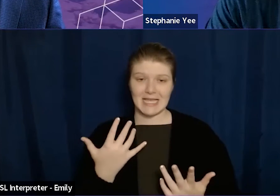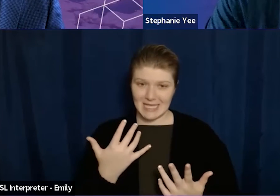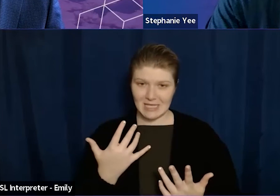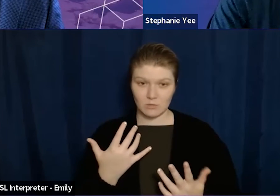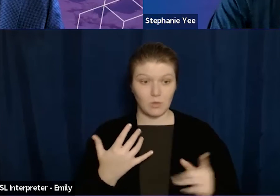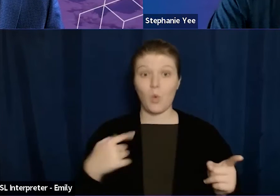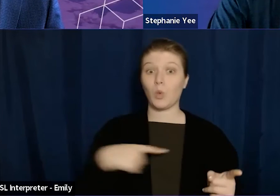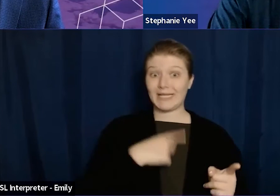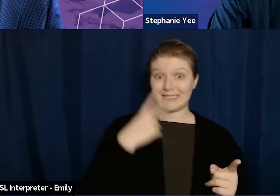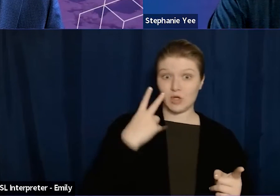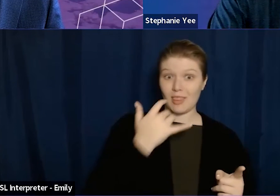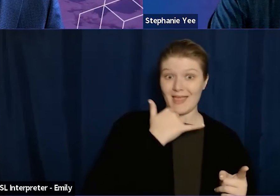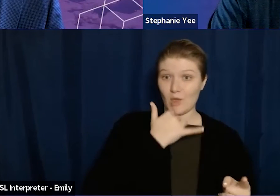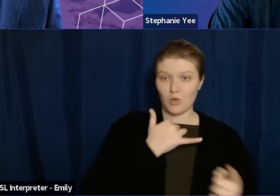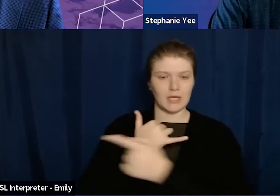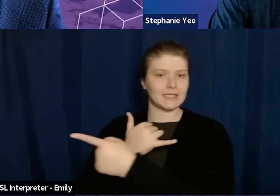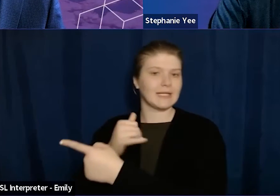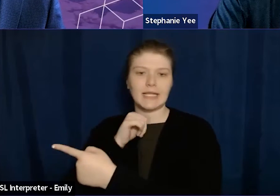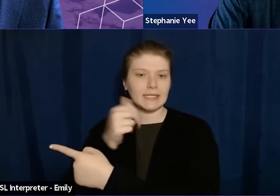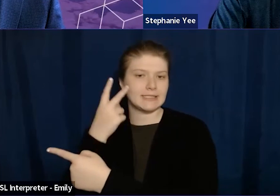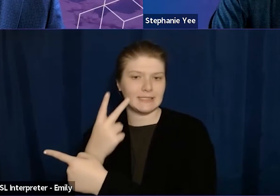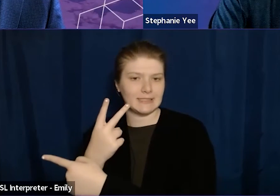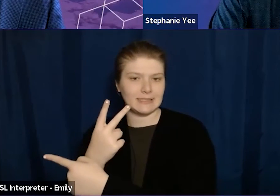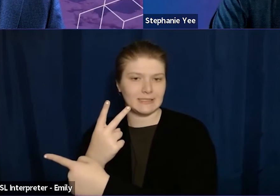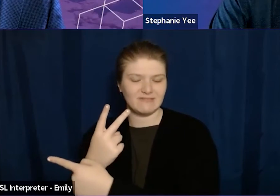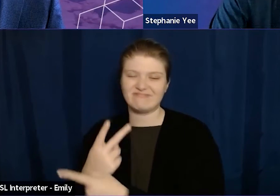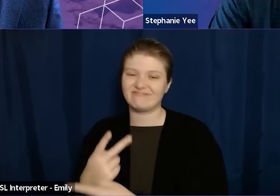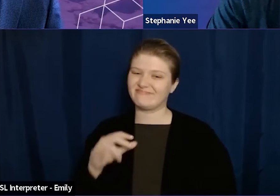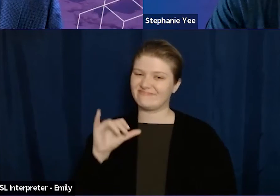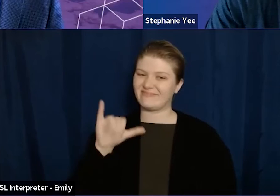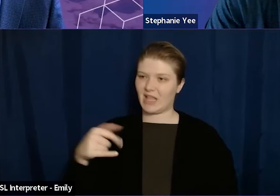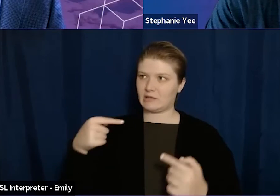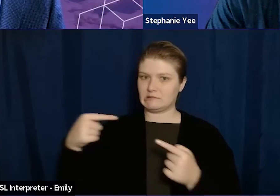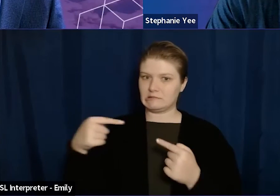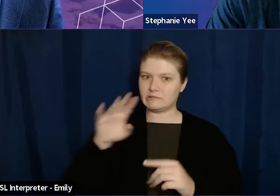And if not, this is an area of improvement that she's asking for. Stephanie Yee: Okay. Thank you.